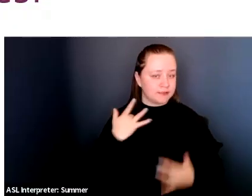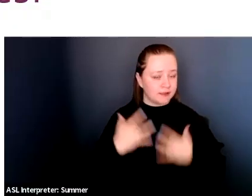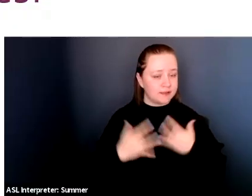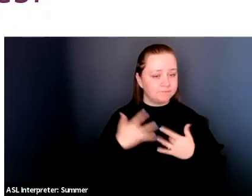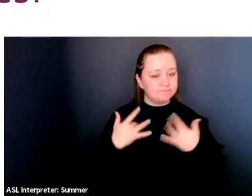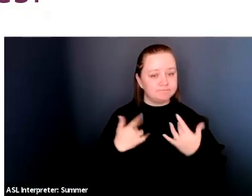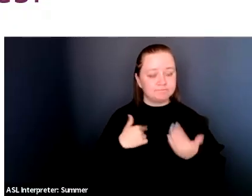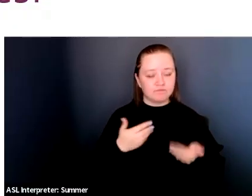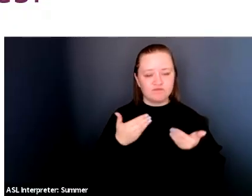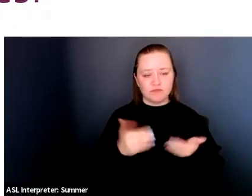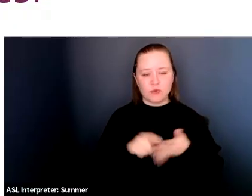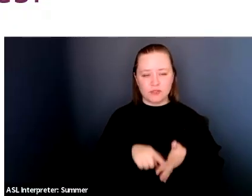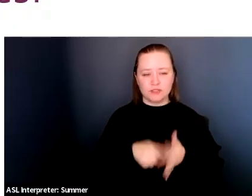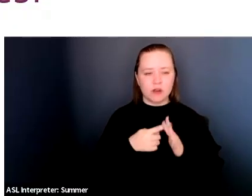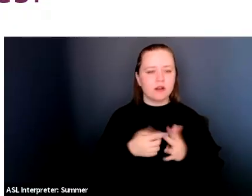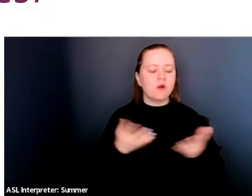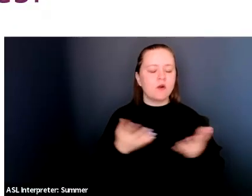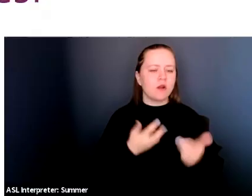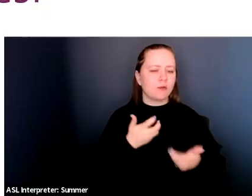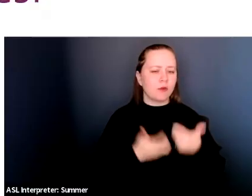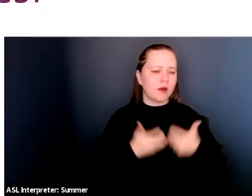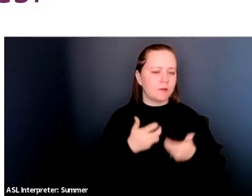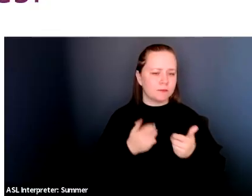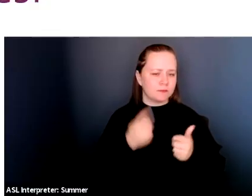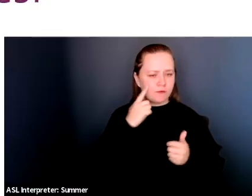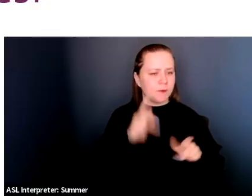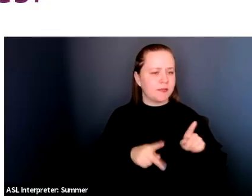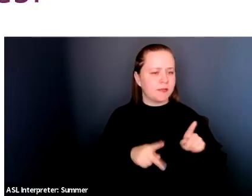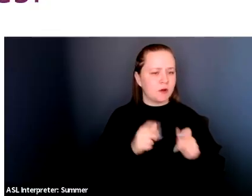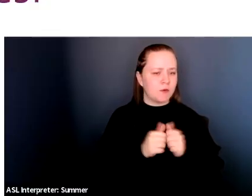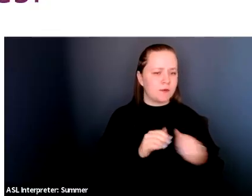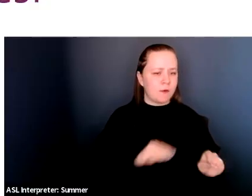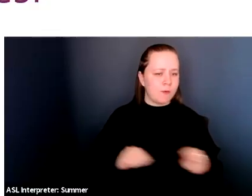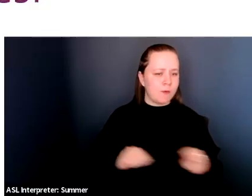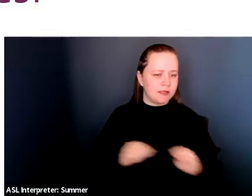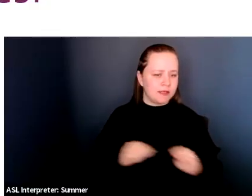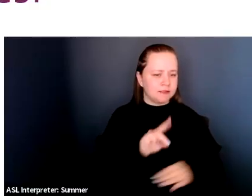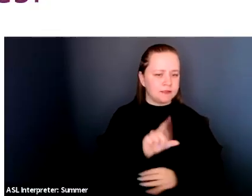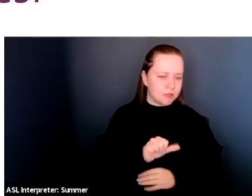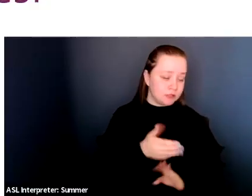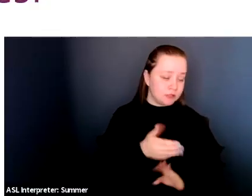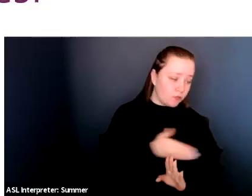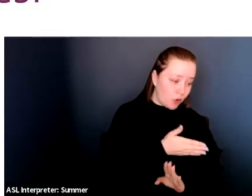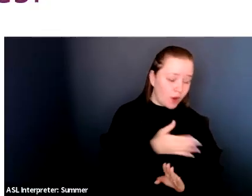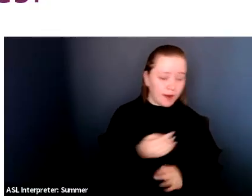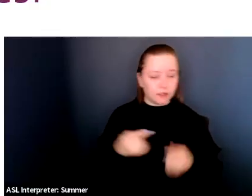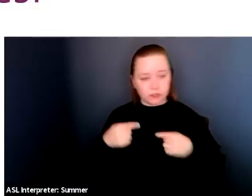What are the problems for people with mobility disabilities before and during pregnancy and how can preconception education